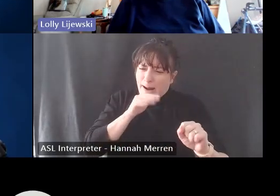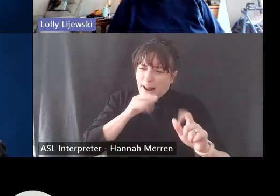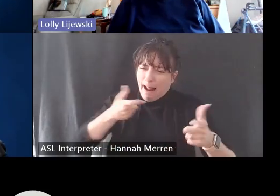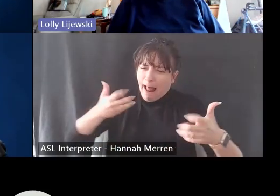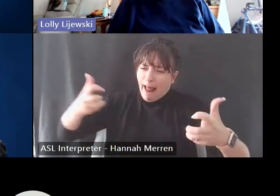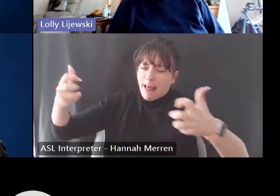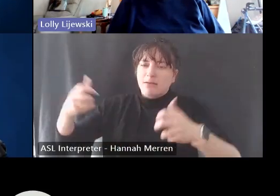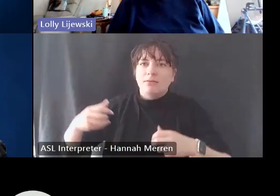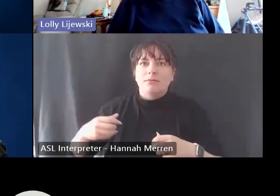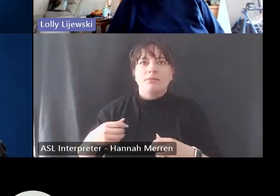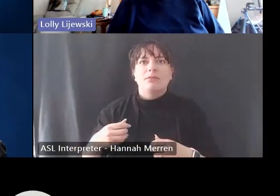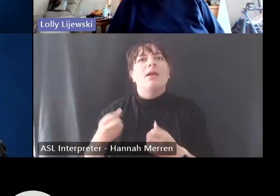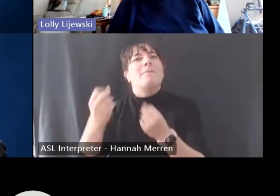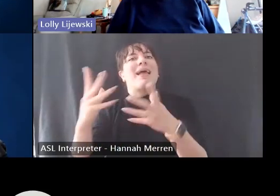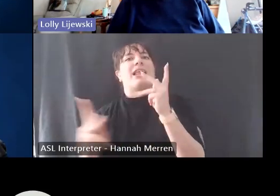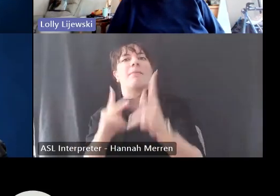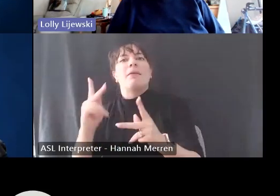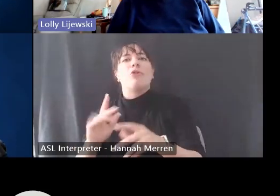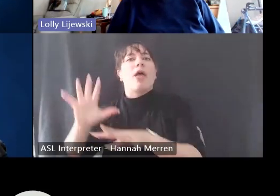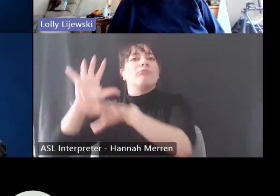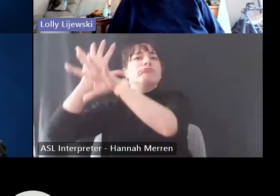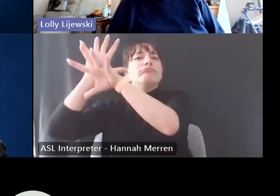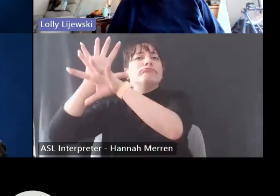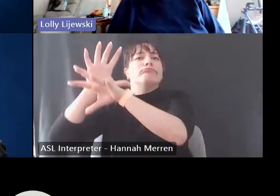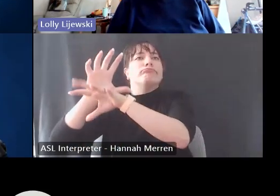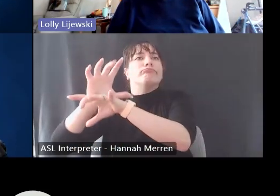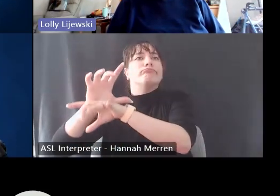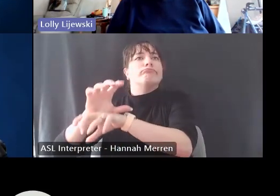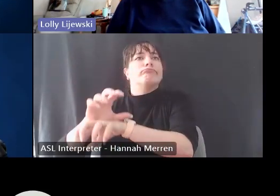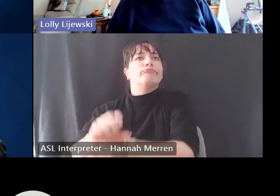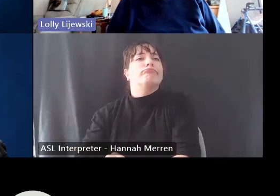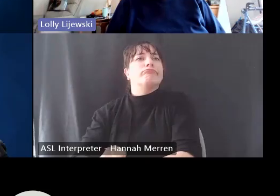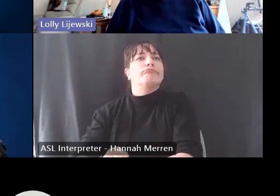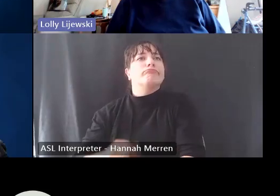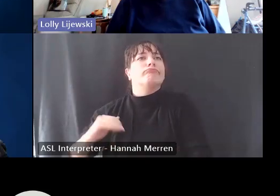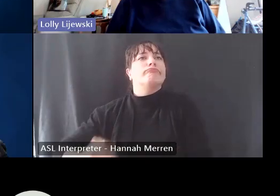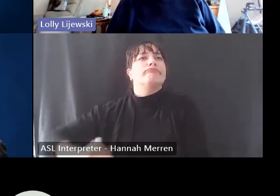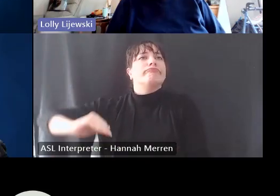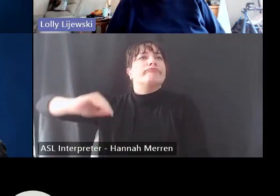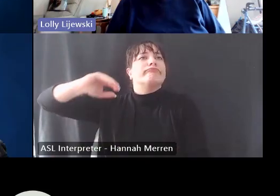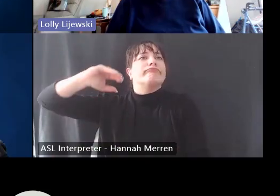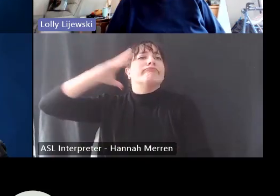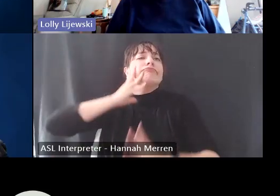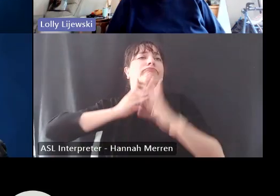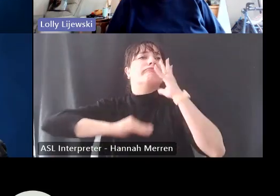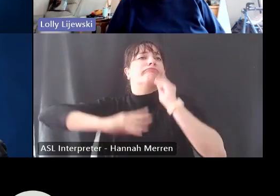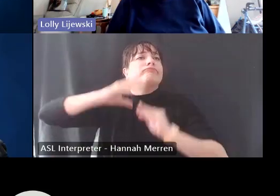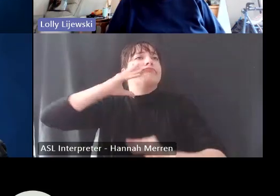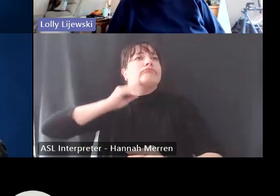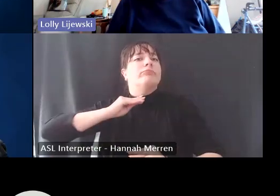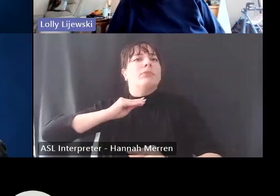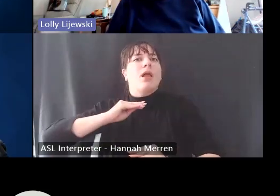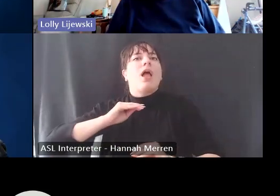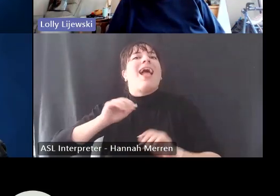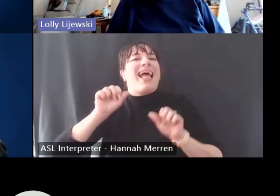for a long time, have gotten to the point where they have an ability to listen-- I have a bird clock in the background,